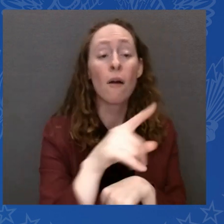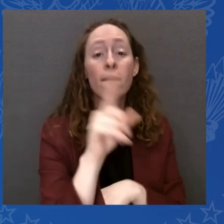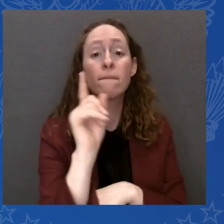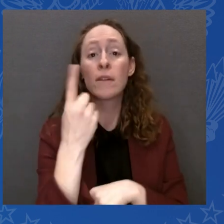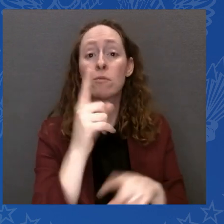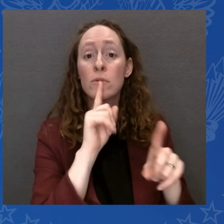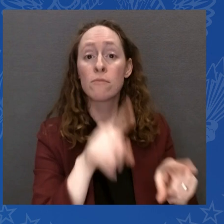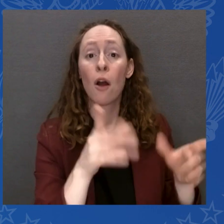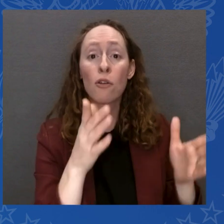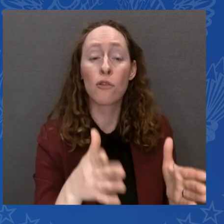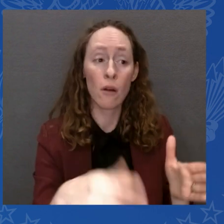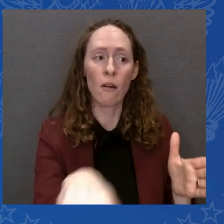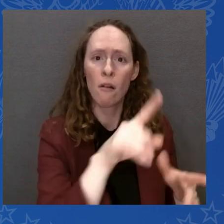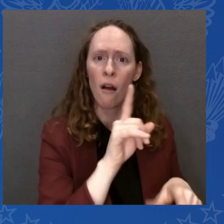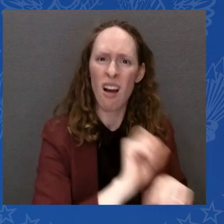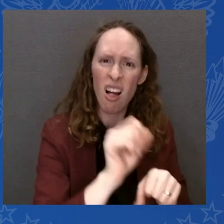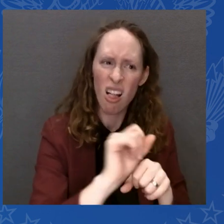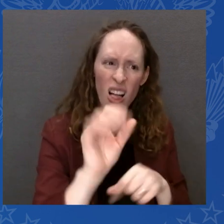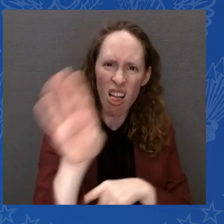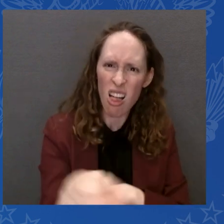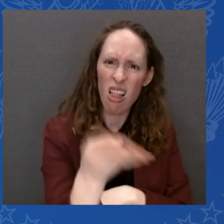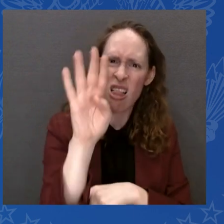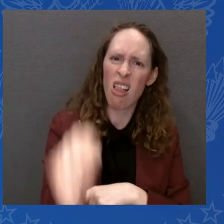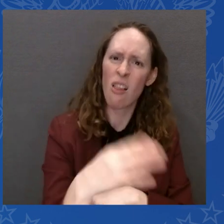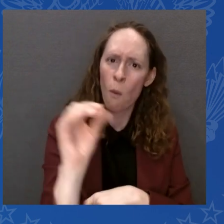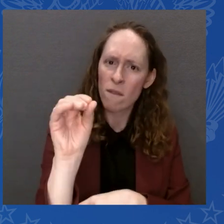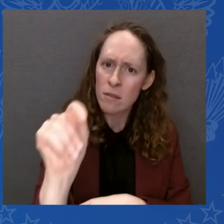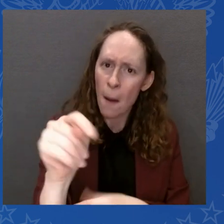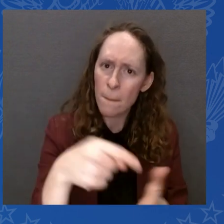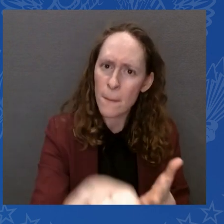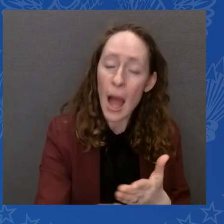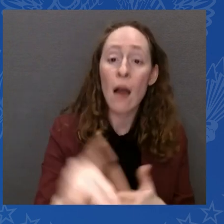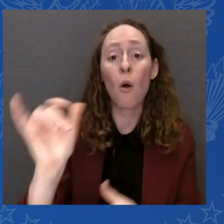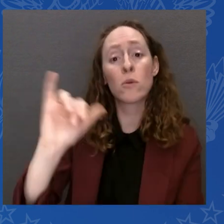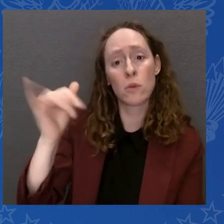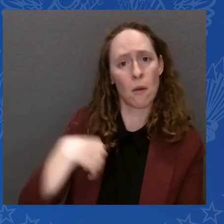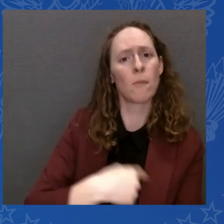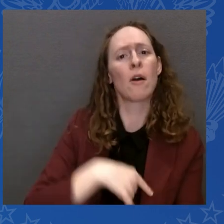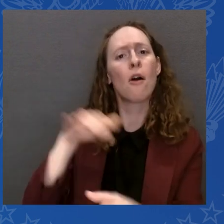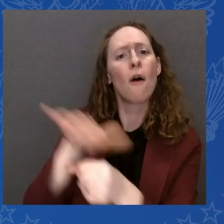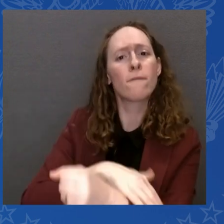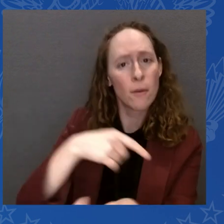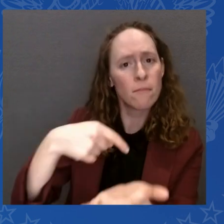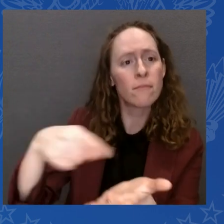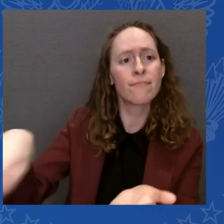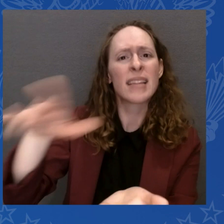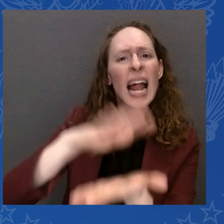And right now, more than 500 employees of FEMA are out here -- and other federal agencies --